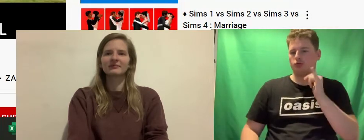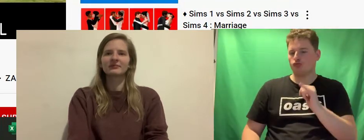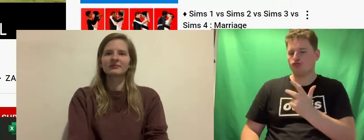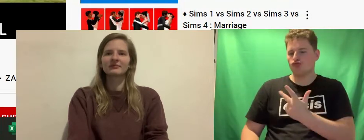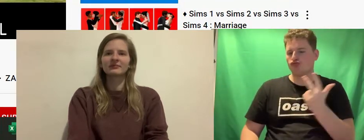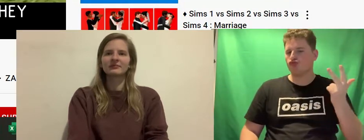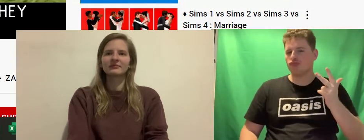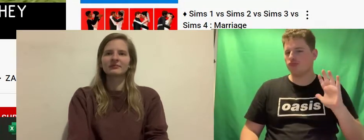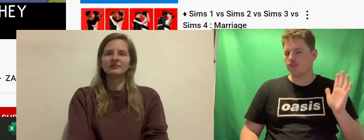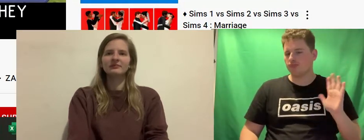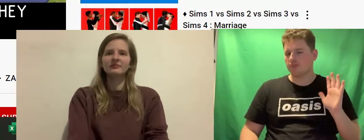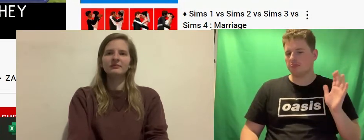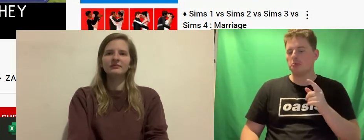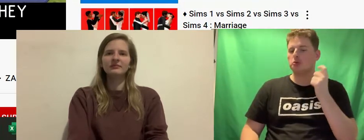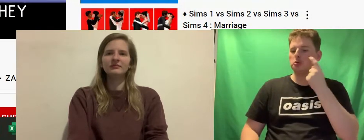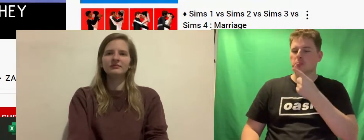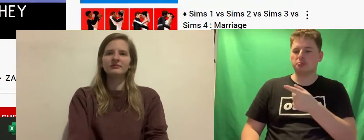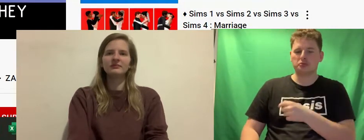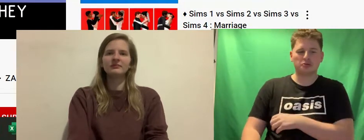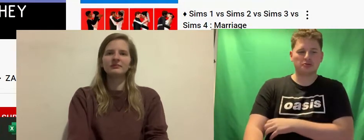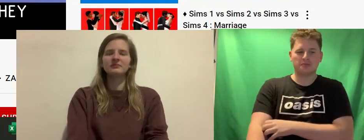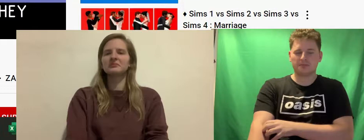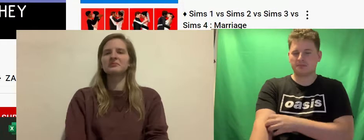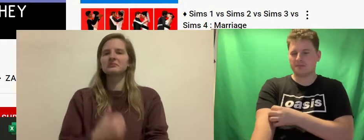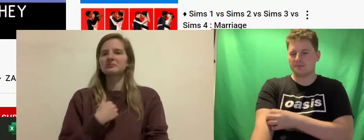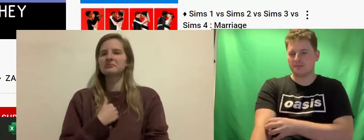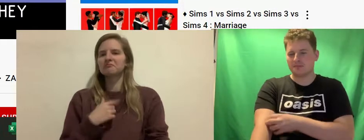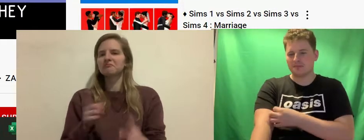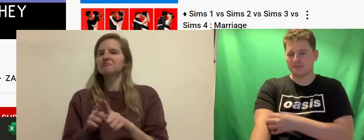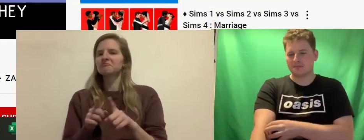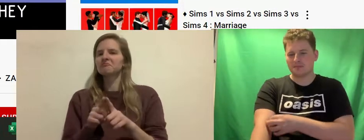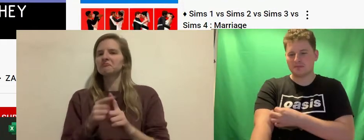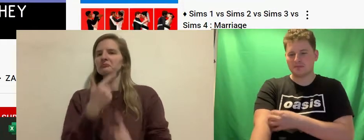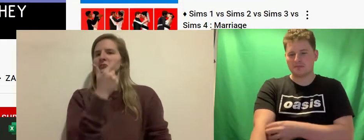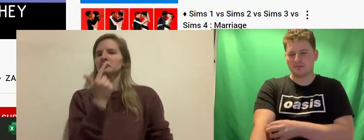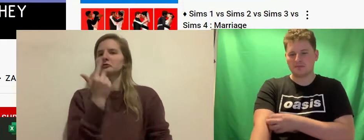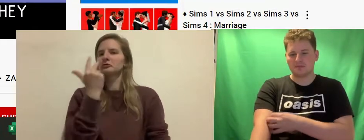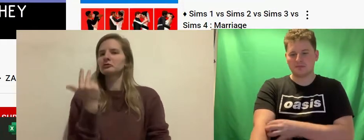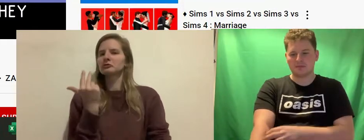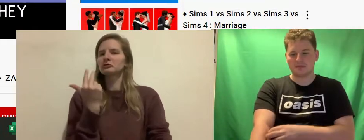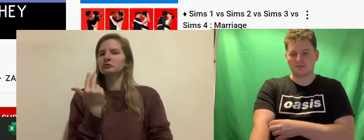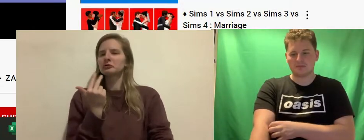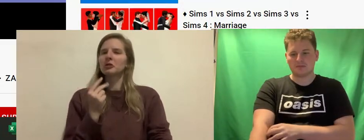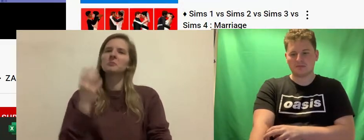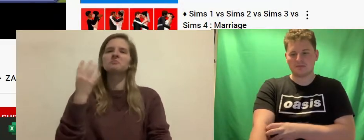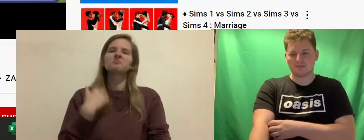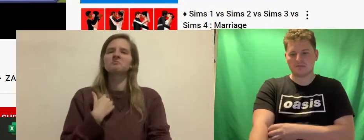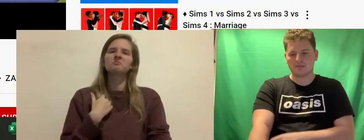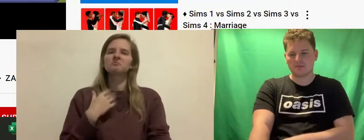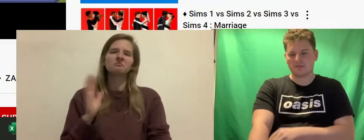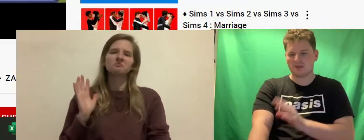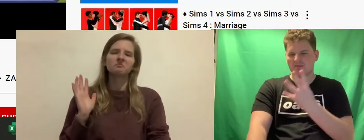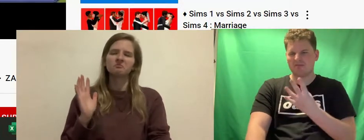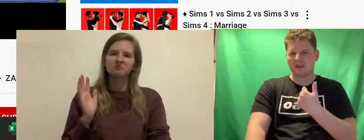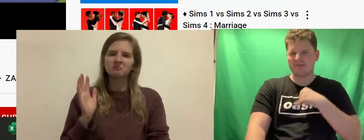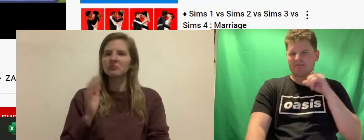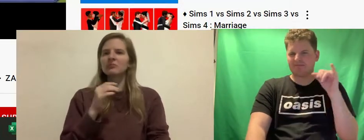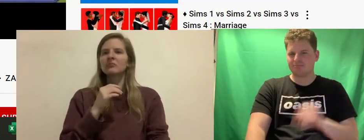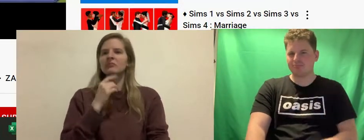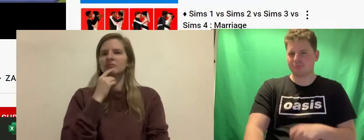opinion, the best parts are 2 and 3 A: what do you think Kamo ? K: I also think like Adi, my best were 2 and 3 K: Sims 4, I do not judge because I did not play so much, so I will skip the topic about Sims 4